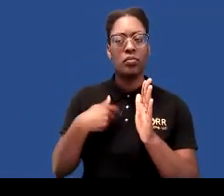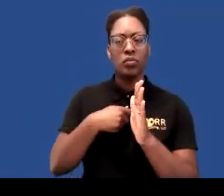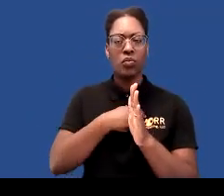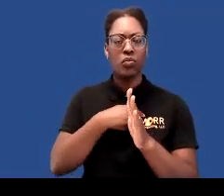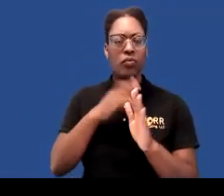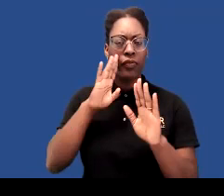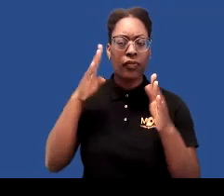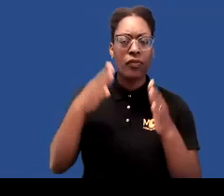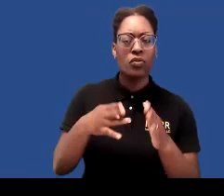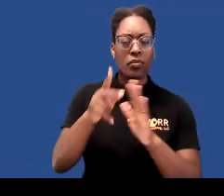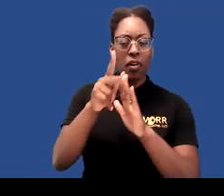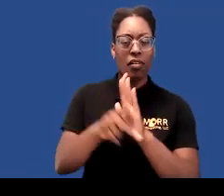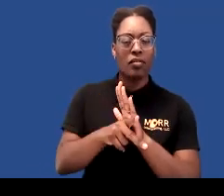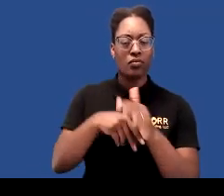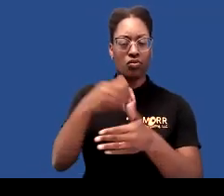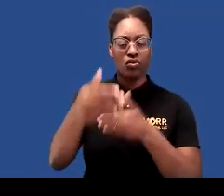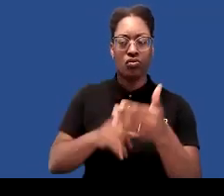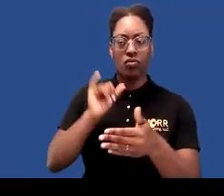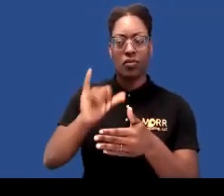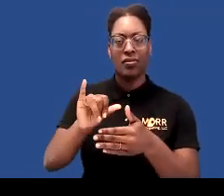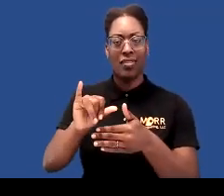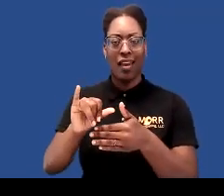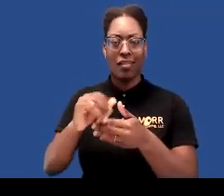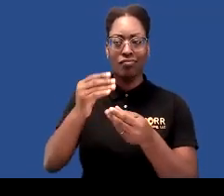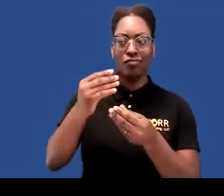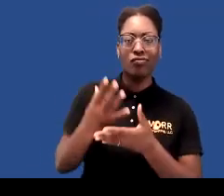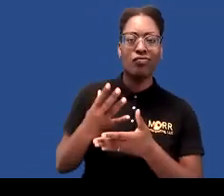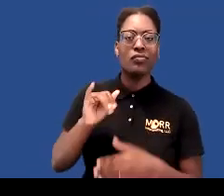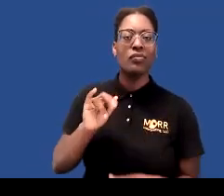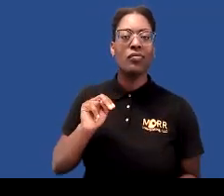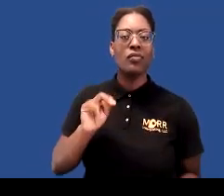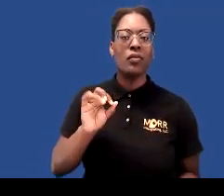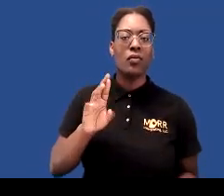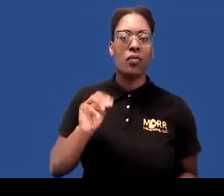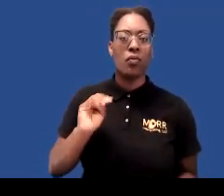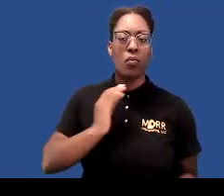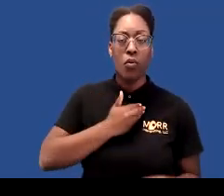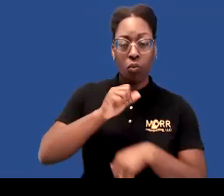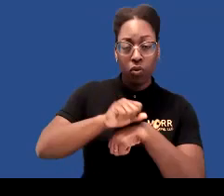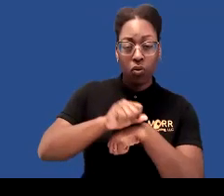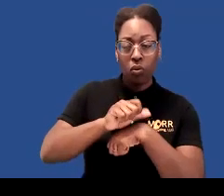that inform our work in the first place? What are the effects of those policies? Who do they help? Who do they harm?